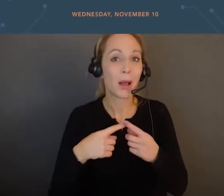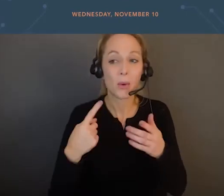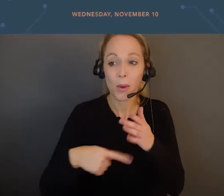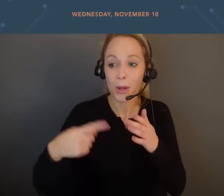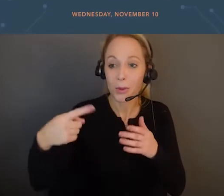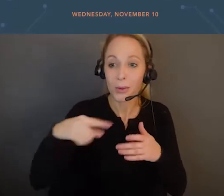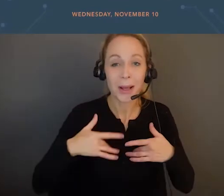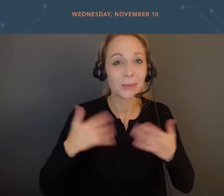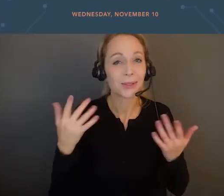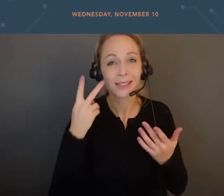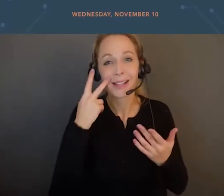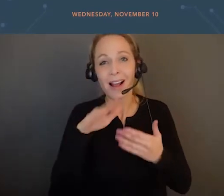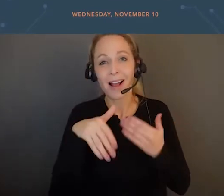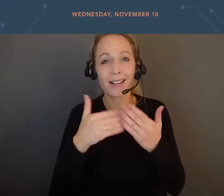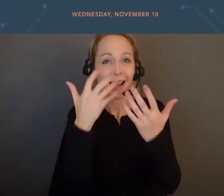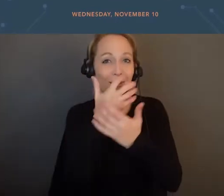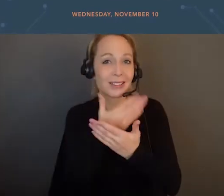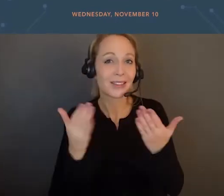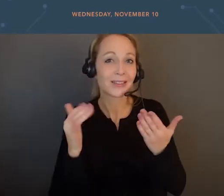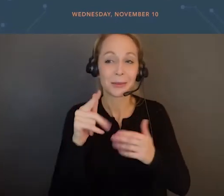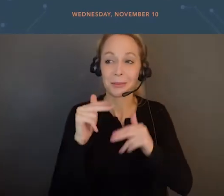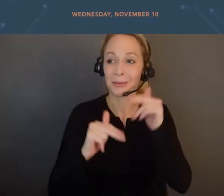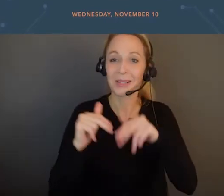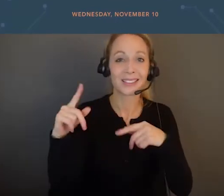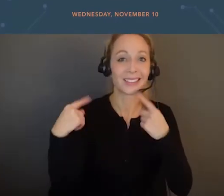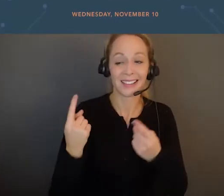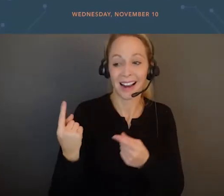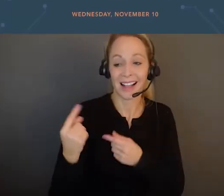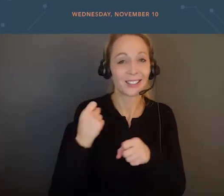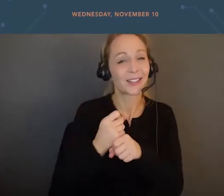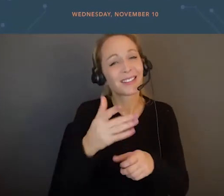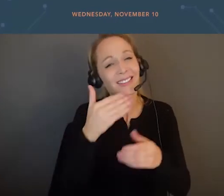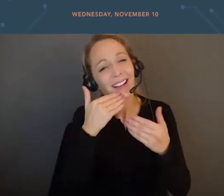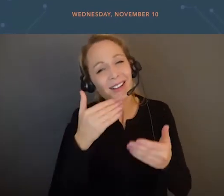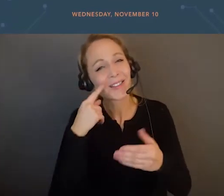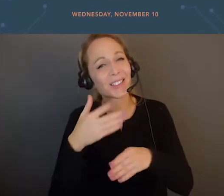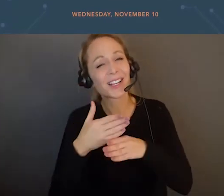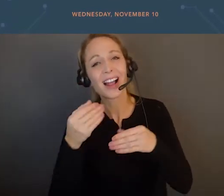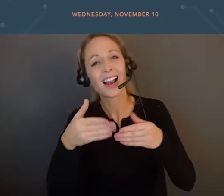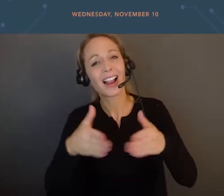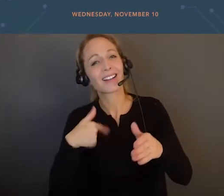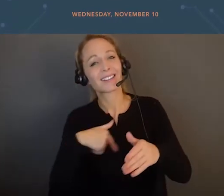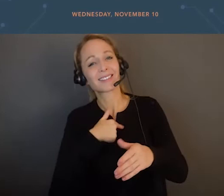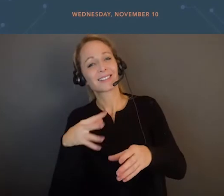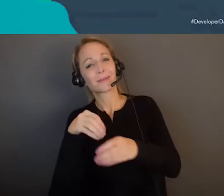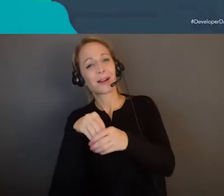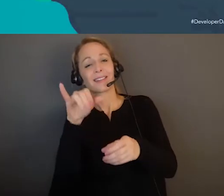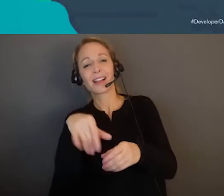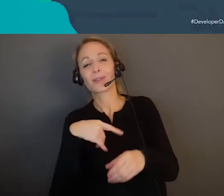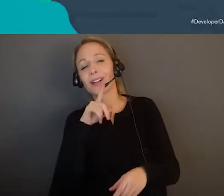THE AWESOME STUFF YOU'VE BUILT SINCE LAST YEAR, SO THANK YOU SO MUCH FOR SHARING AND LETTING US BE A PART OF IT. I REALLY LOVE IT.